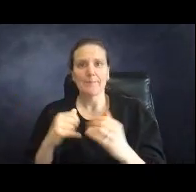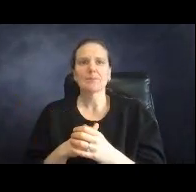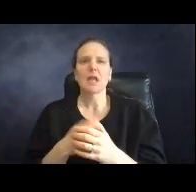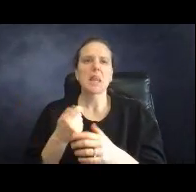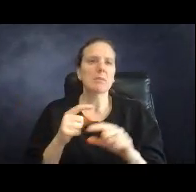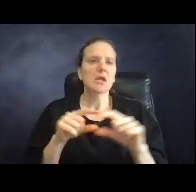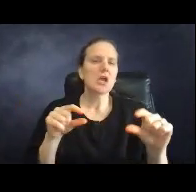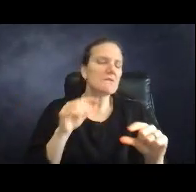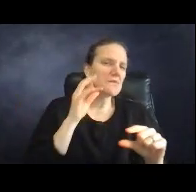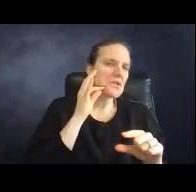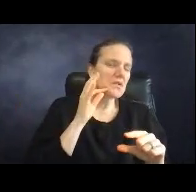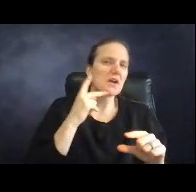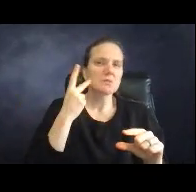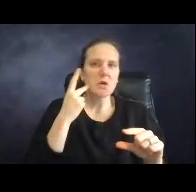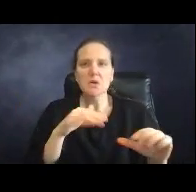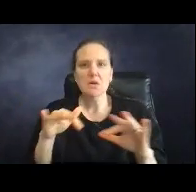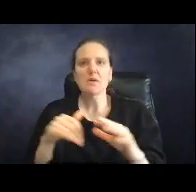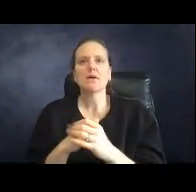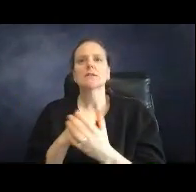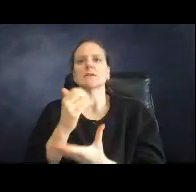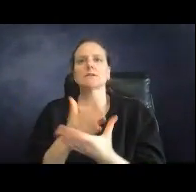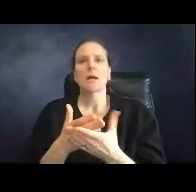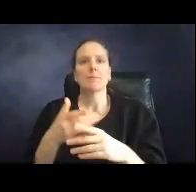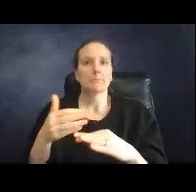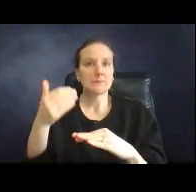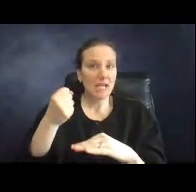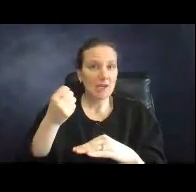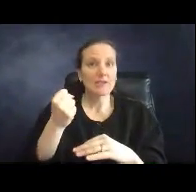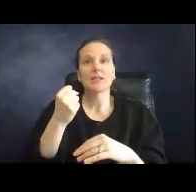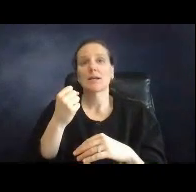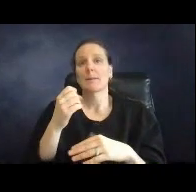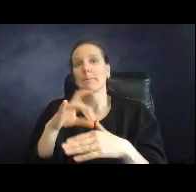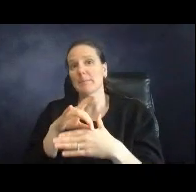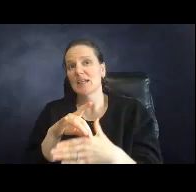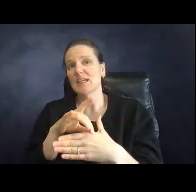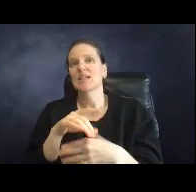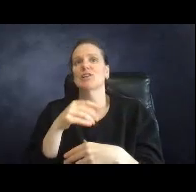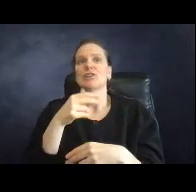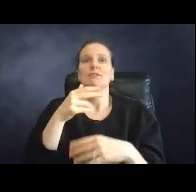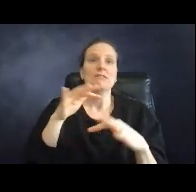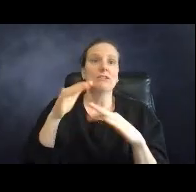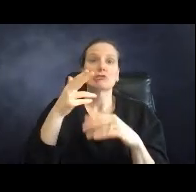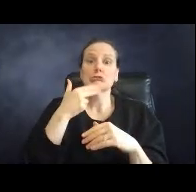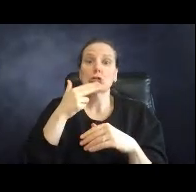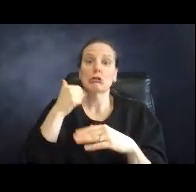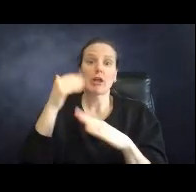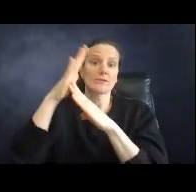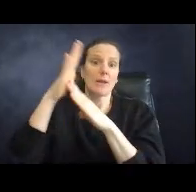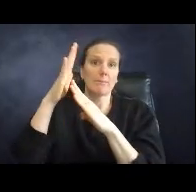of vegetable, and then above that, some dairy and then some meat, and then sweets at the top, sugar at the top. And it actually, like the food pyramid actually allowed for,